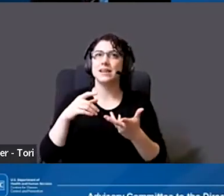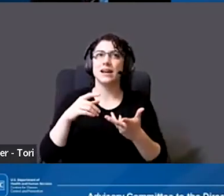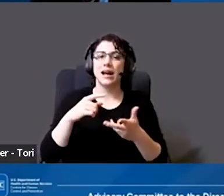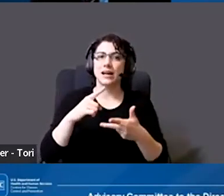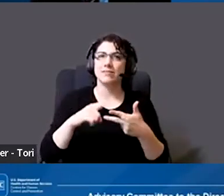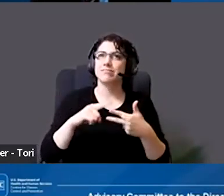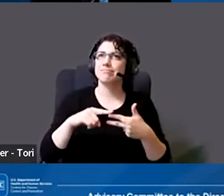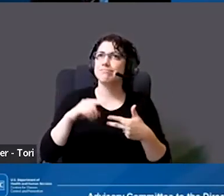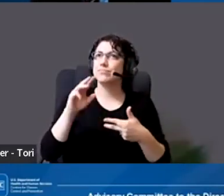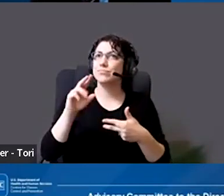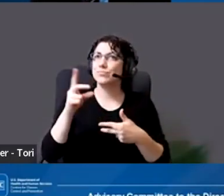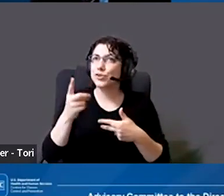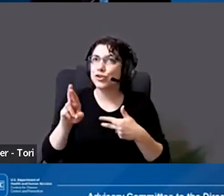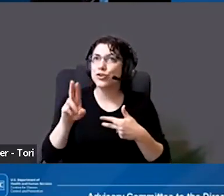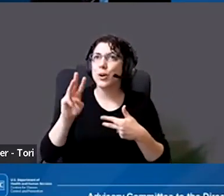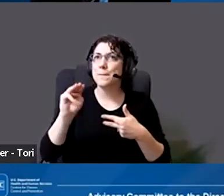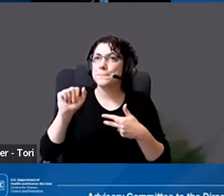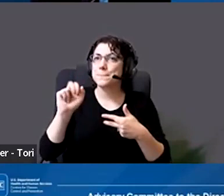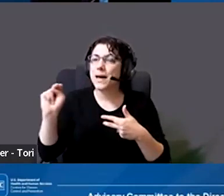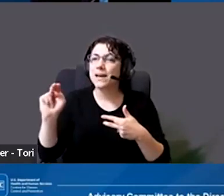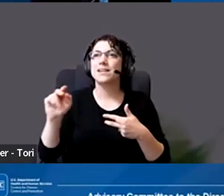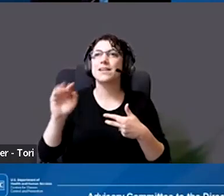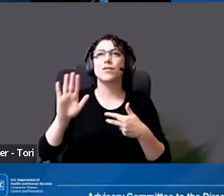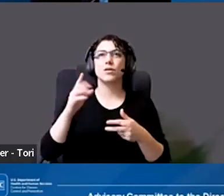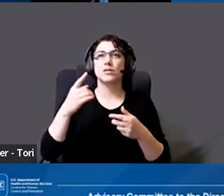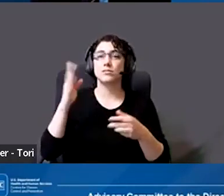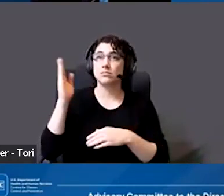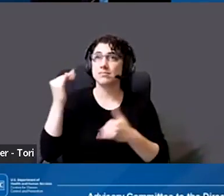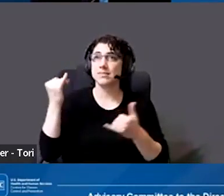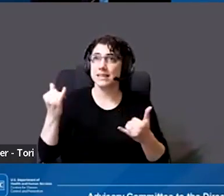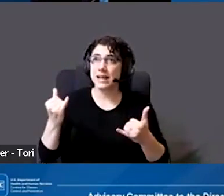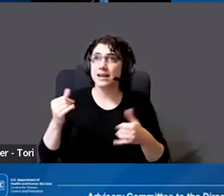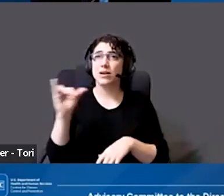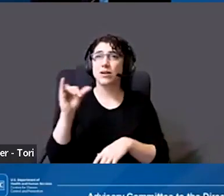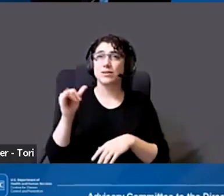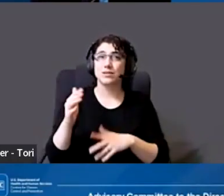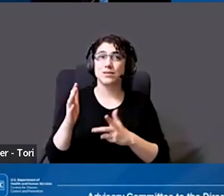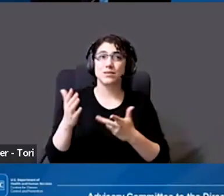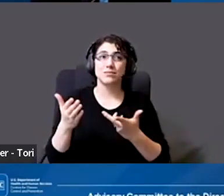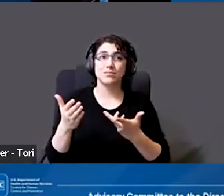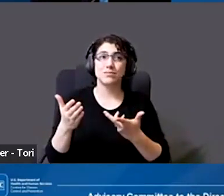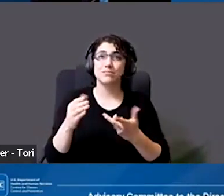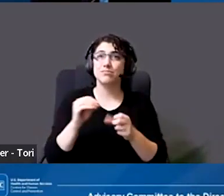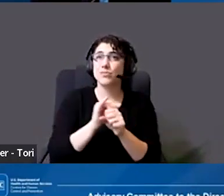not only for her presentation today but for her past work on COVID and for the future work that she's